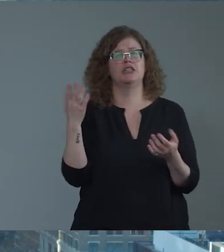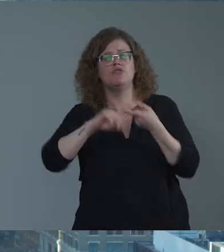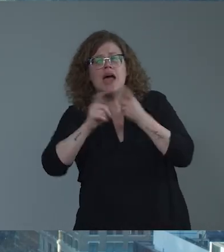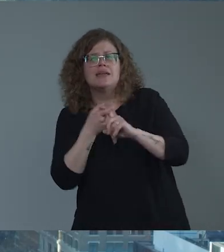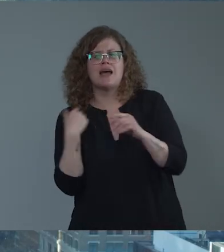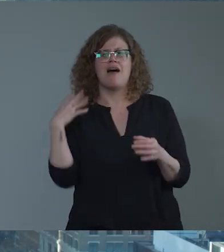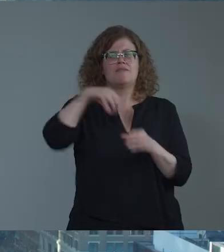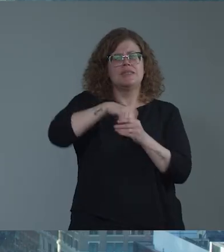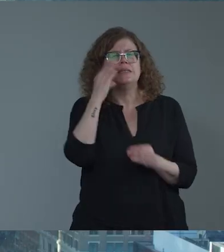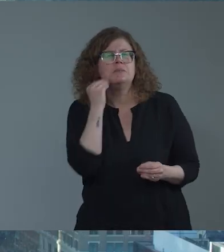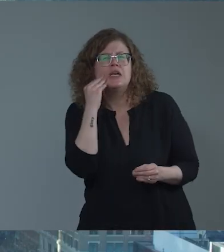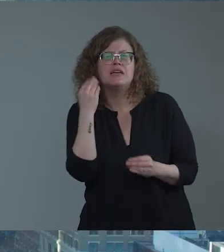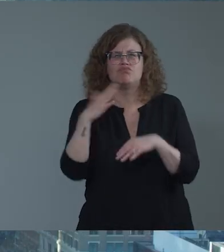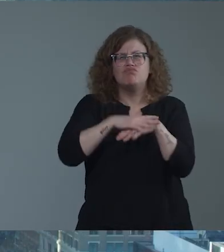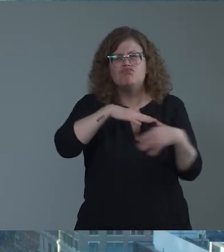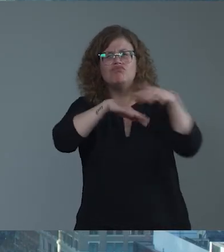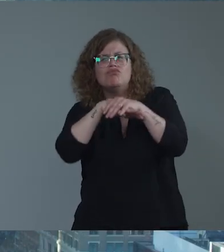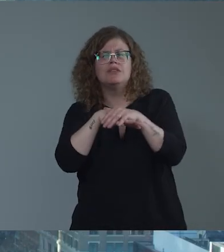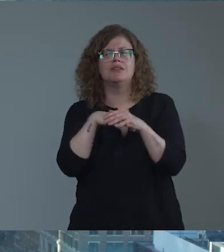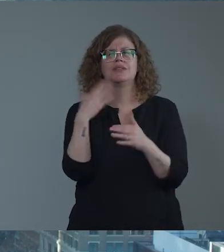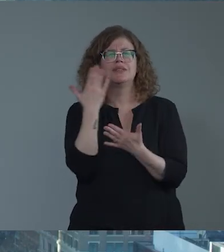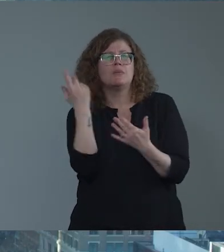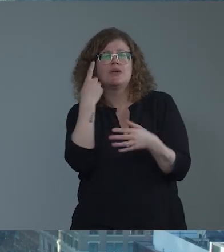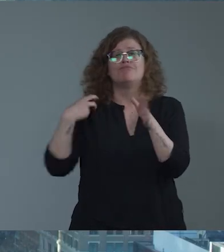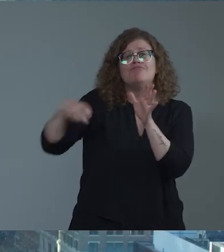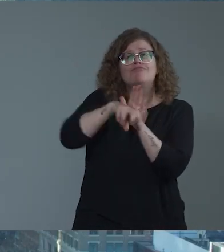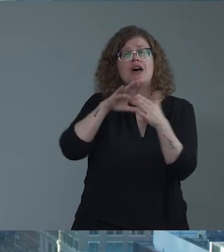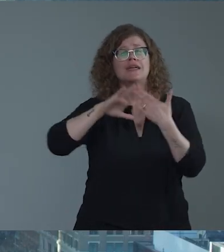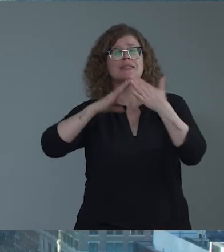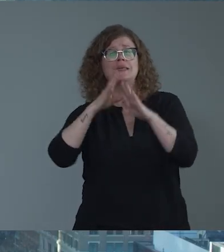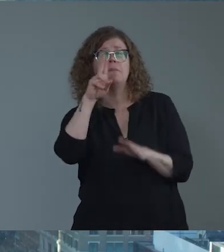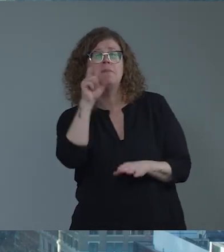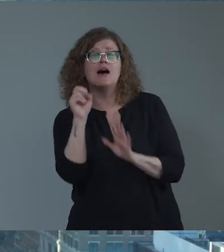where celebration happens, and that celebration is combined with food